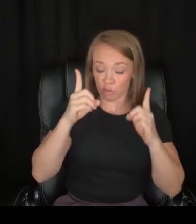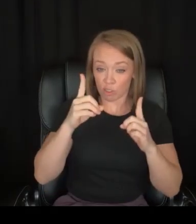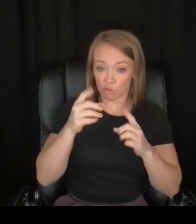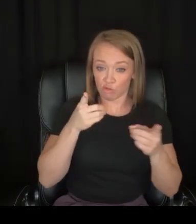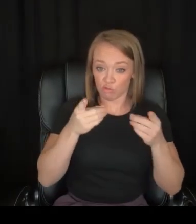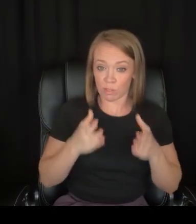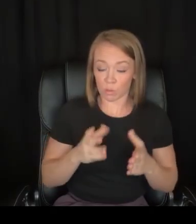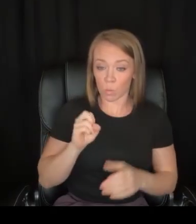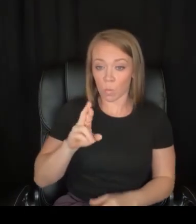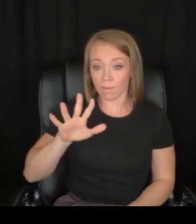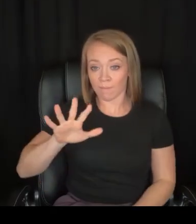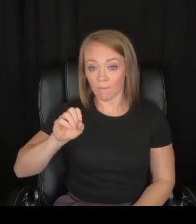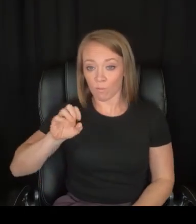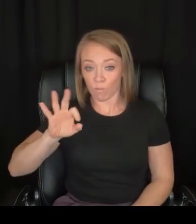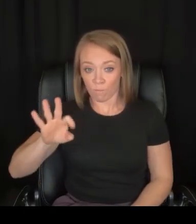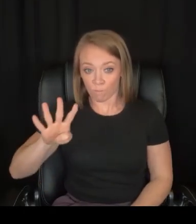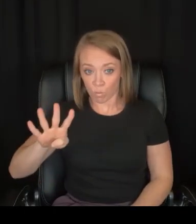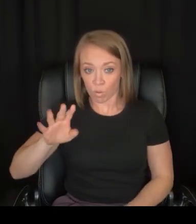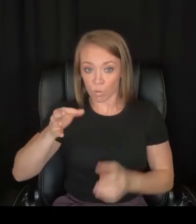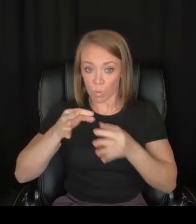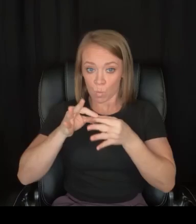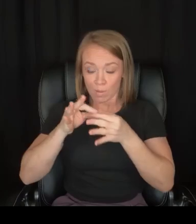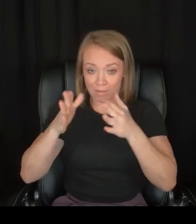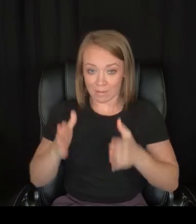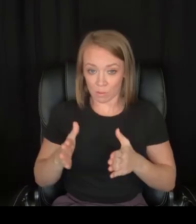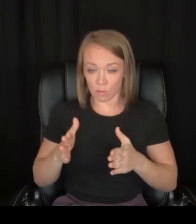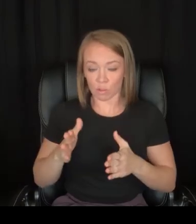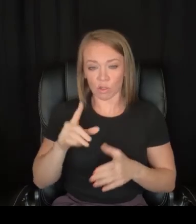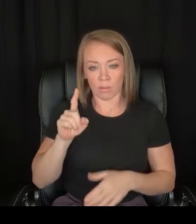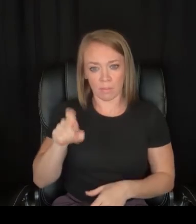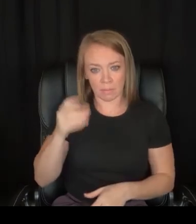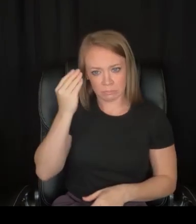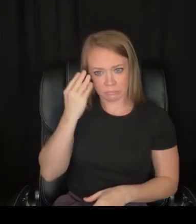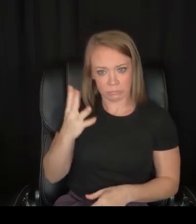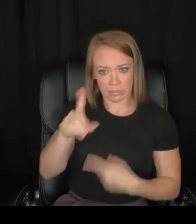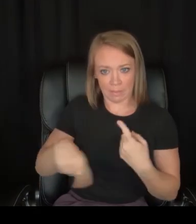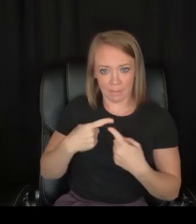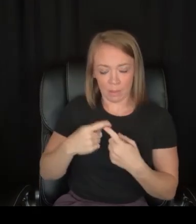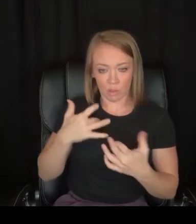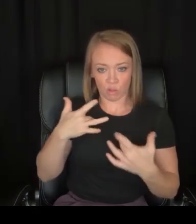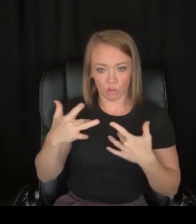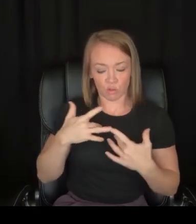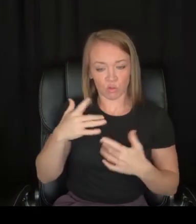coordinator will need to be informed of the concerns in order to address them